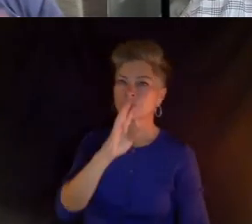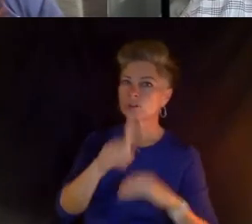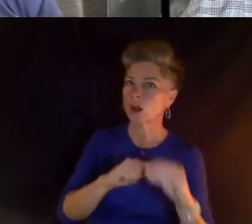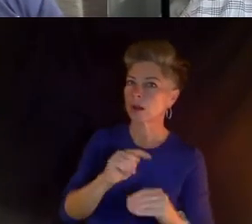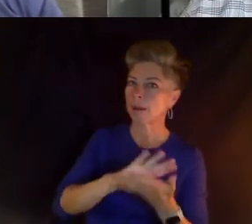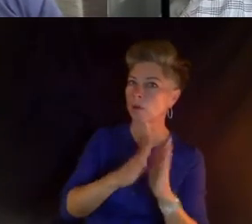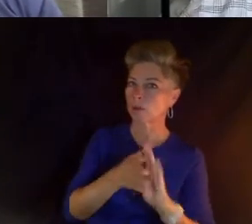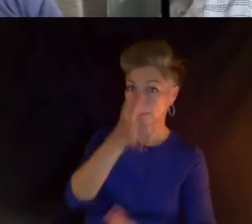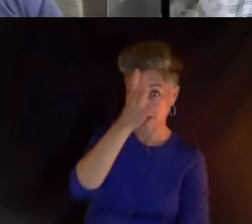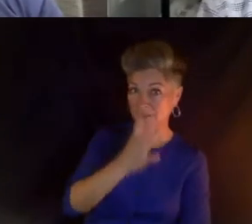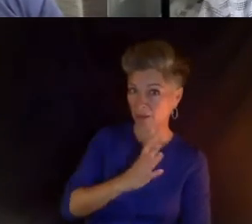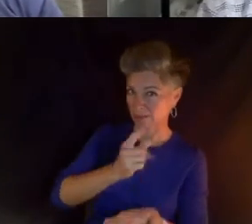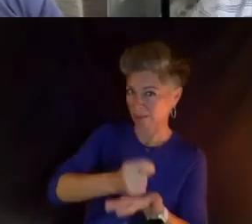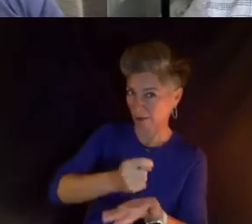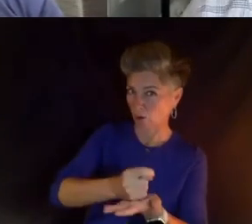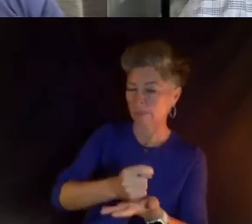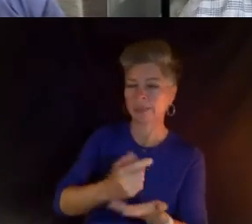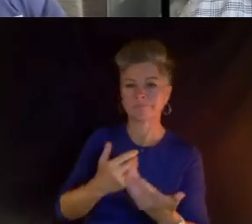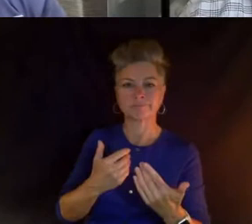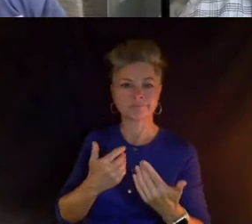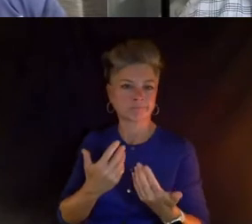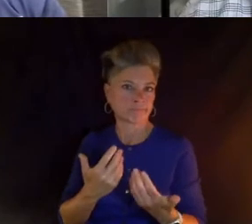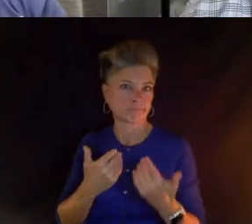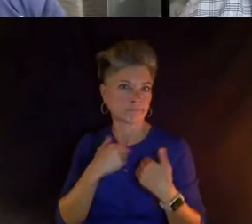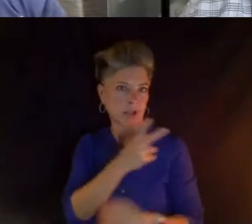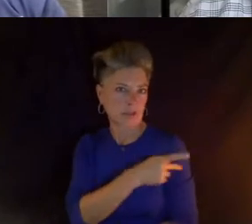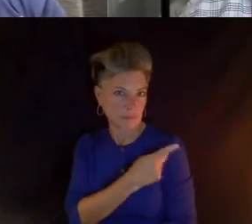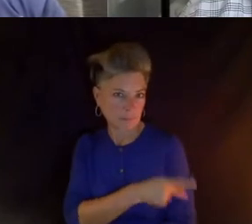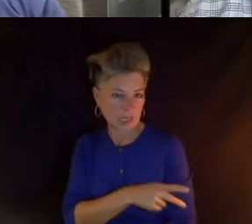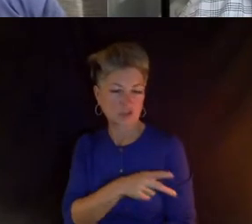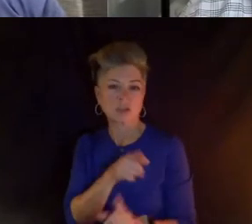and I've had a patient that has started their testosterone,